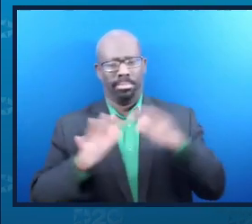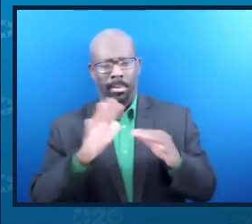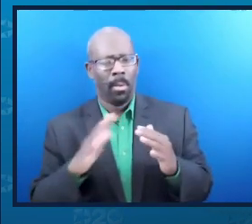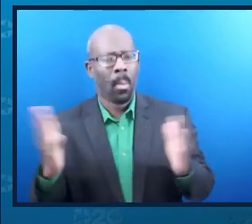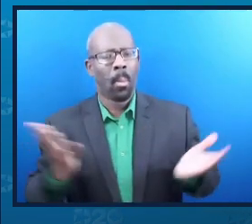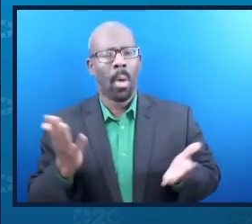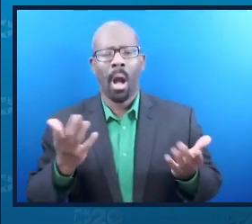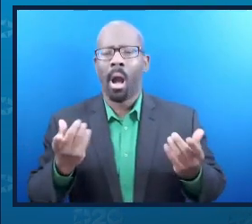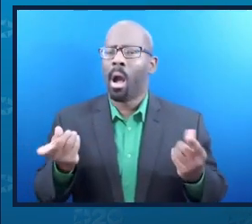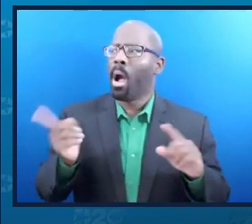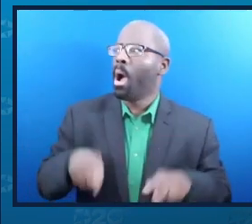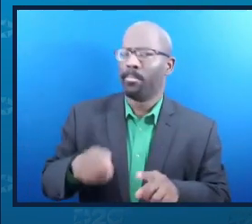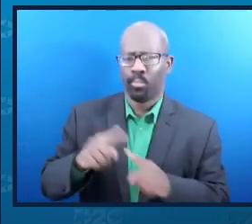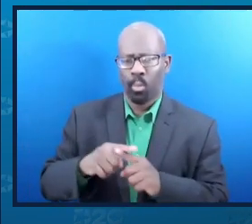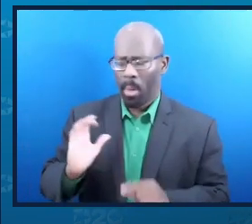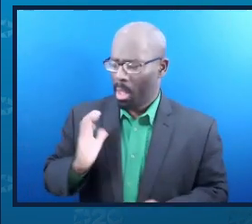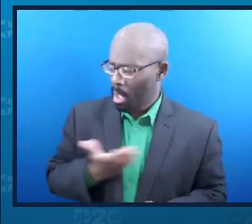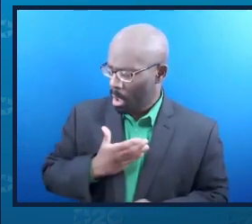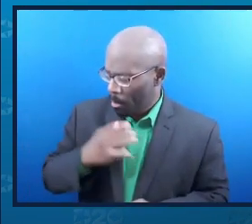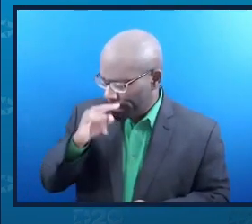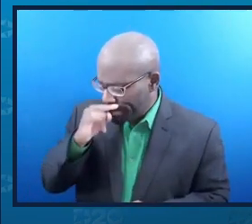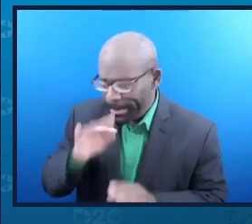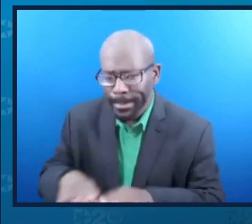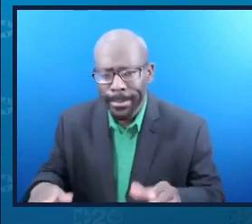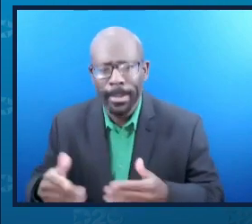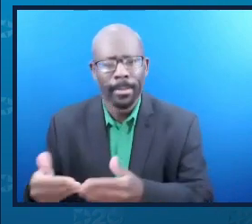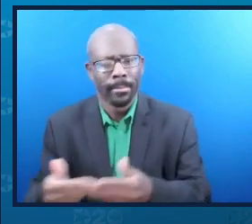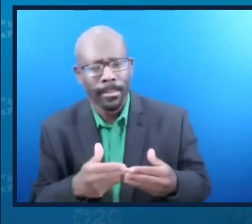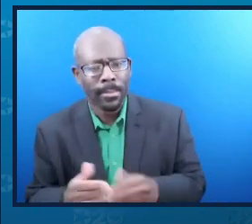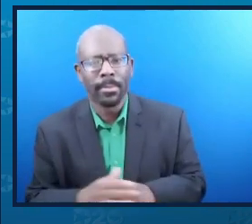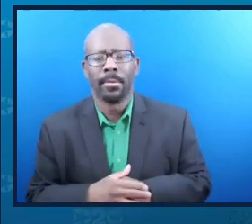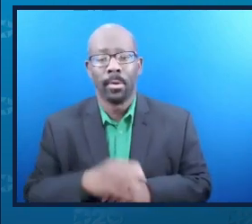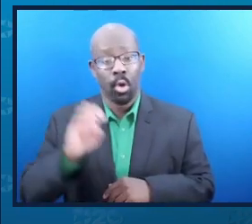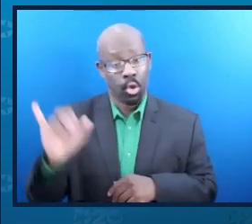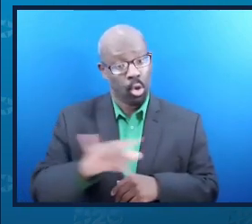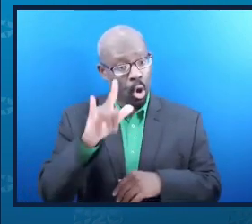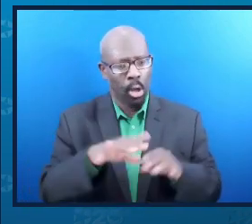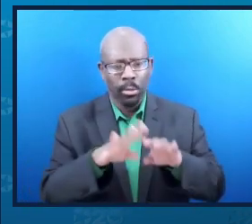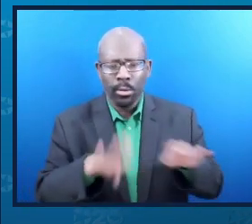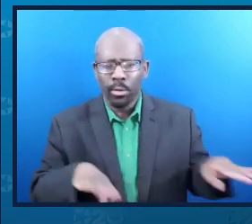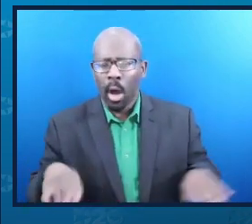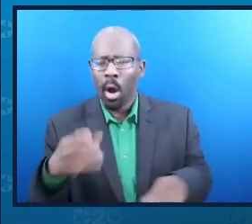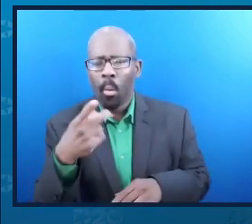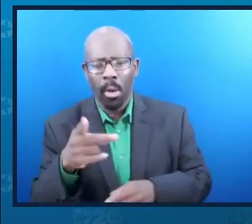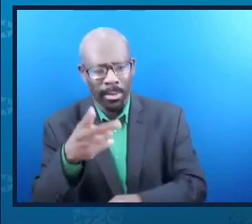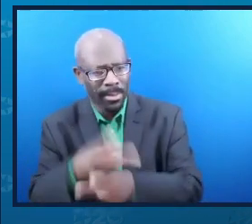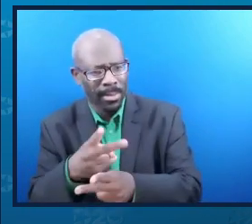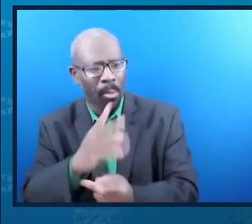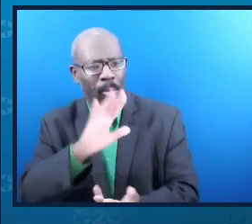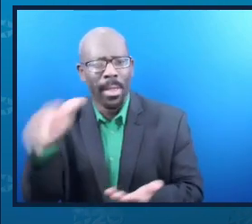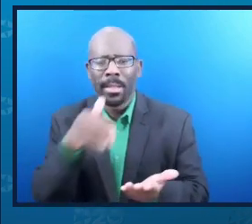WELL, I AM HERE AT THE EARLY CHILDHOOD EDUCATION CENTER TO TALK ABOUT JOE BIDEN AND KAMALA HARRIS'S PLAN TO